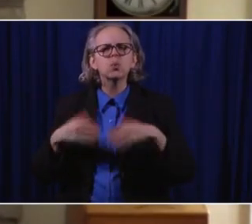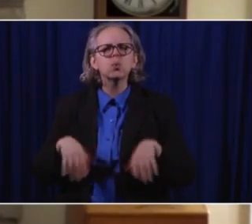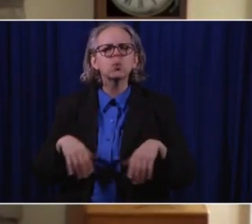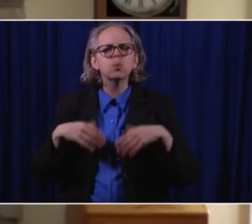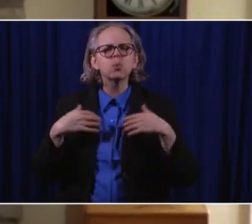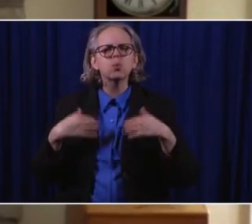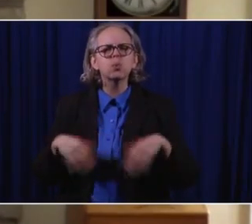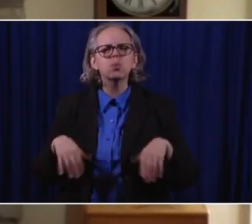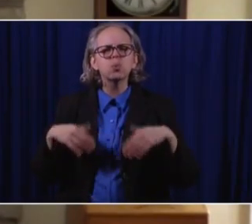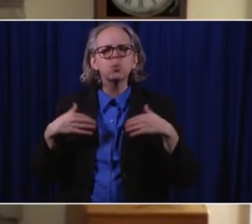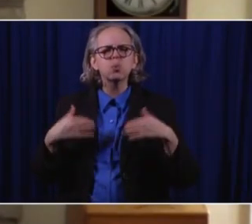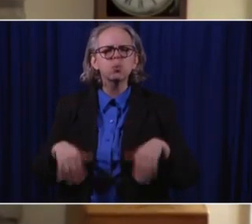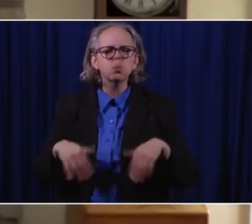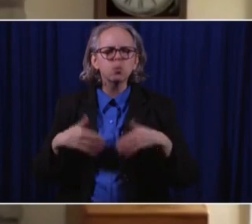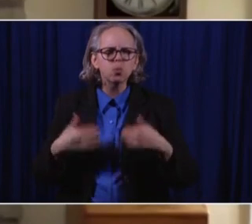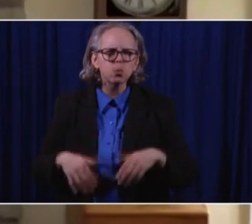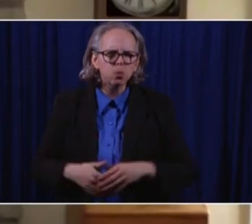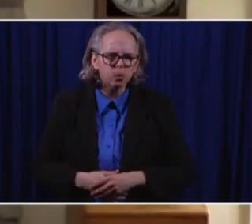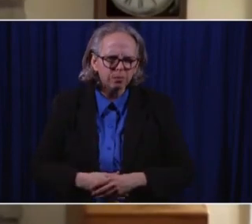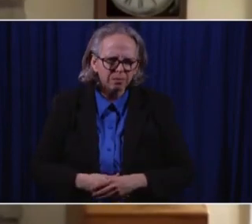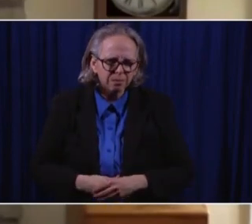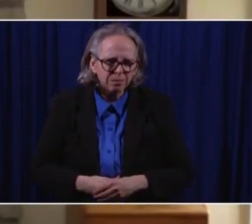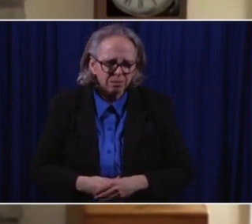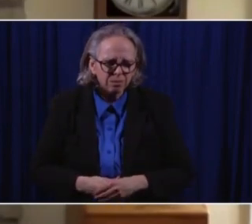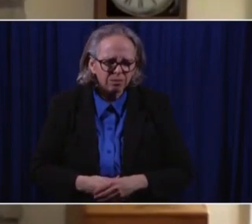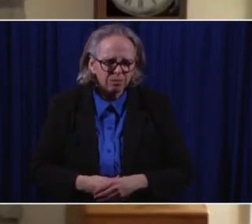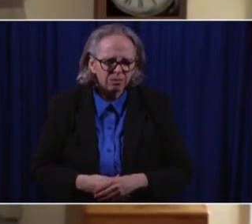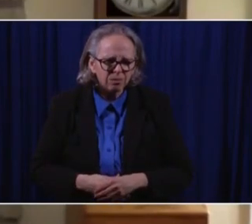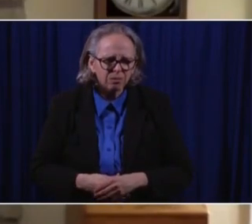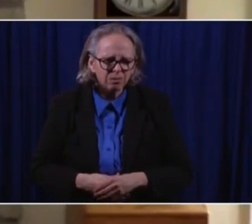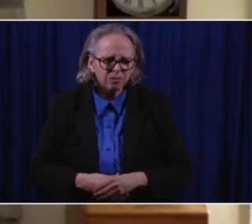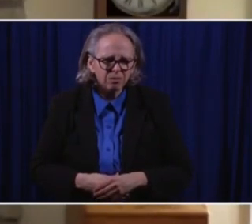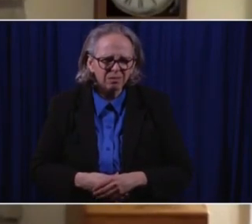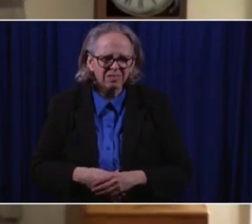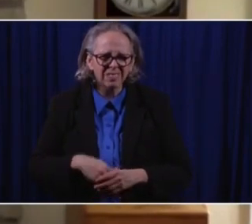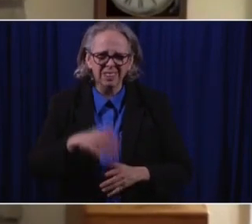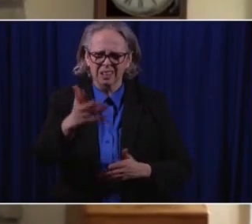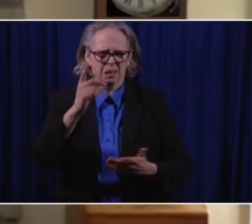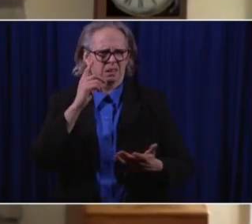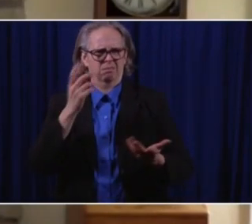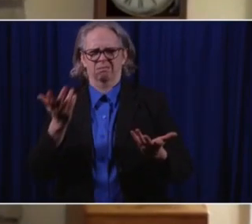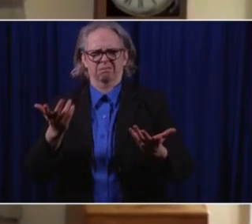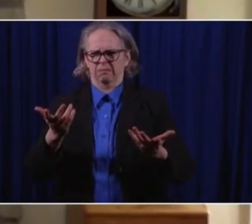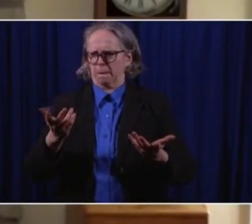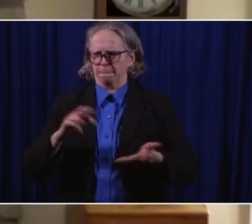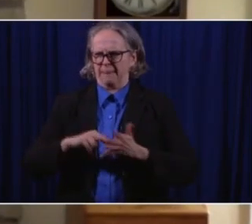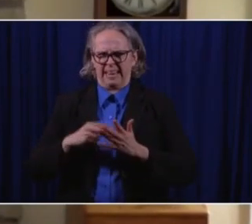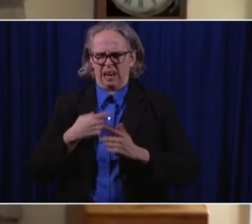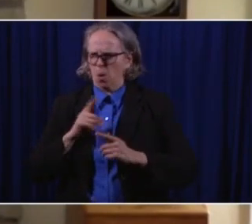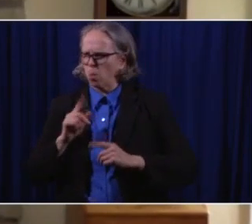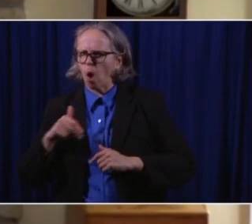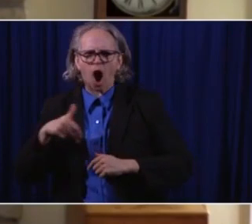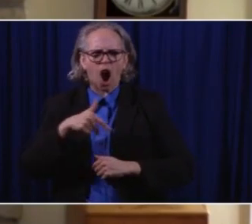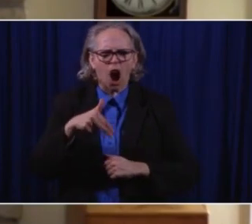One out of every 100 persons in that County has tested positive. The last 2 weeks one out of every 100 persons has